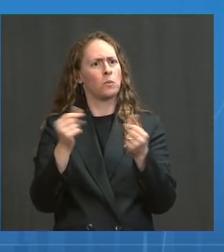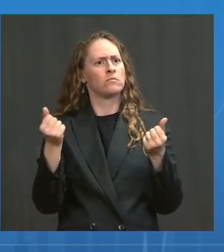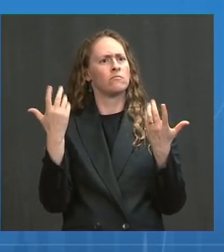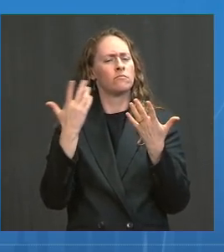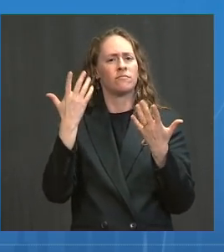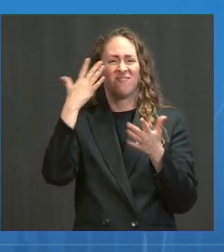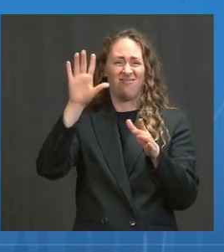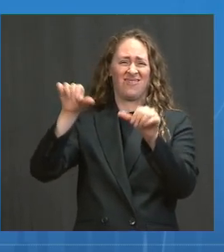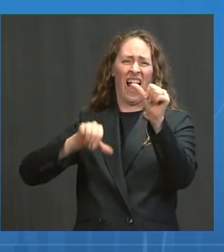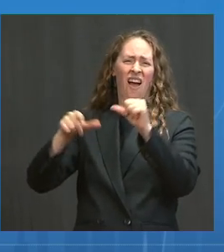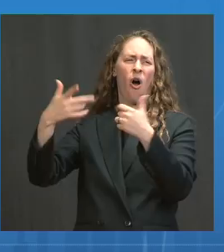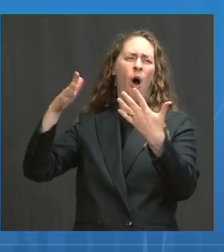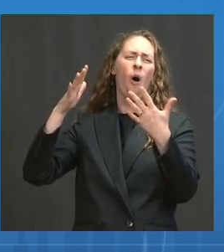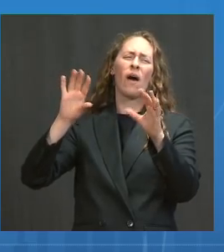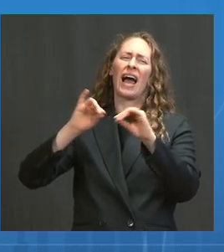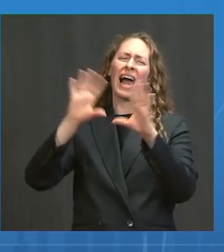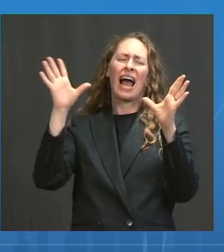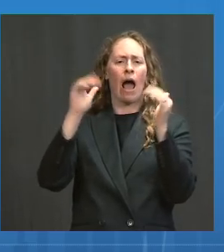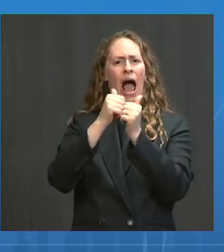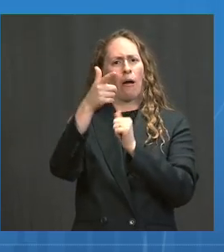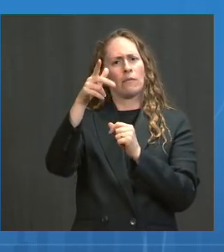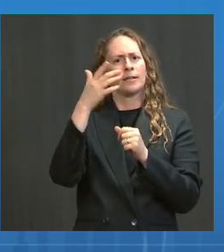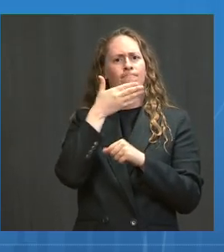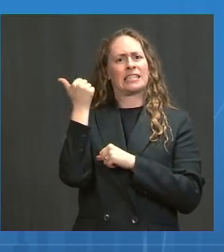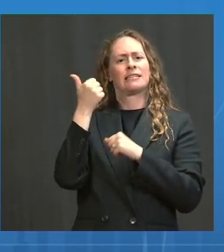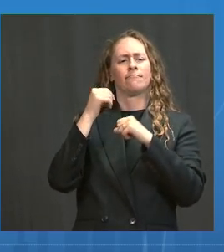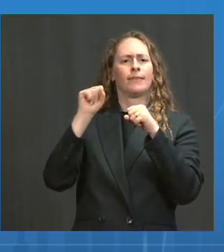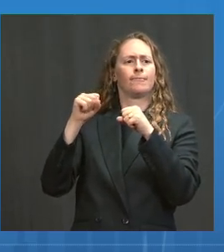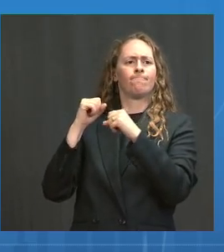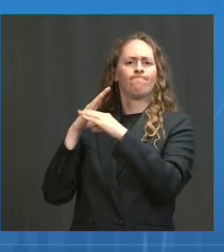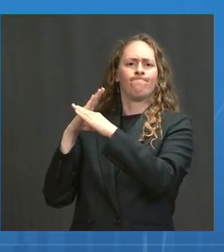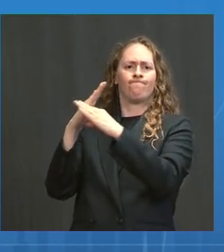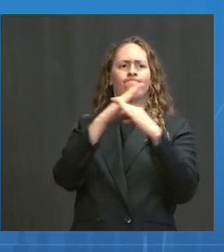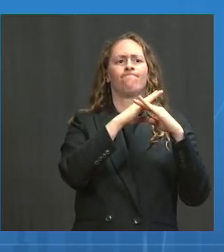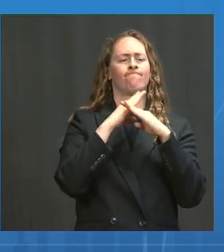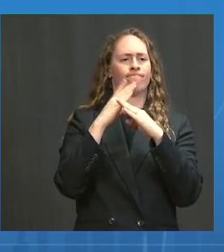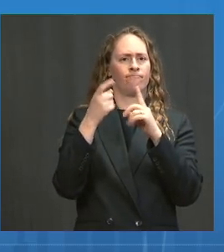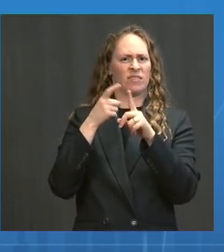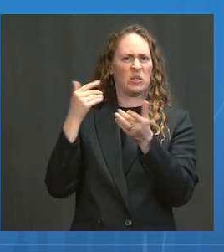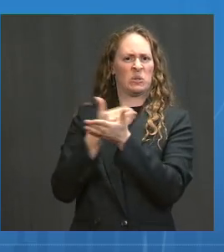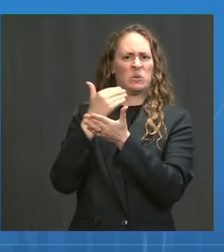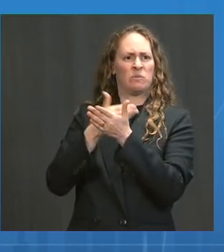The best way to protect yourself against the virus and its variants is to be fully vaccinated.